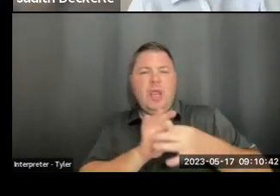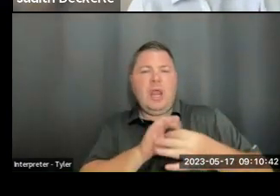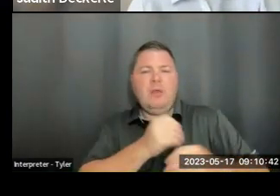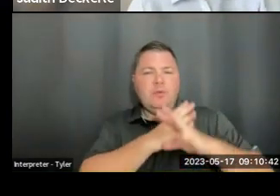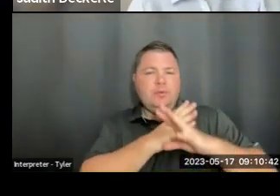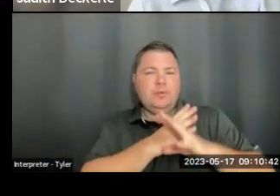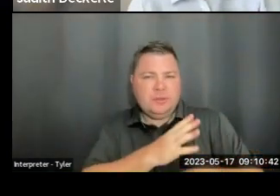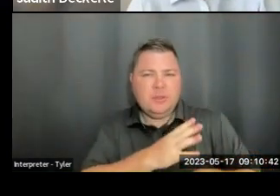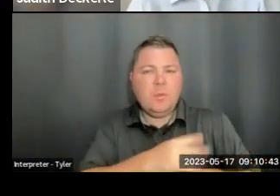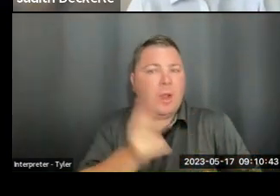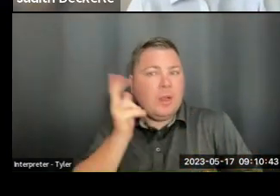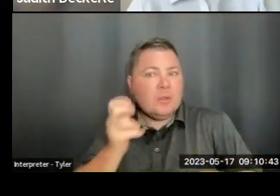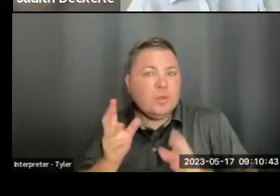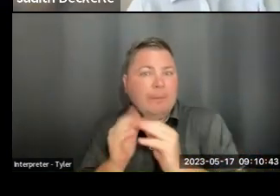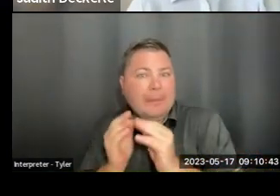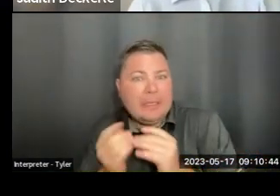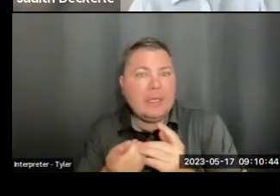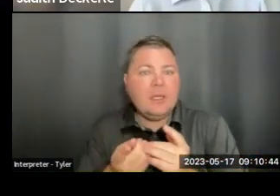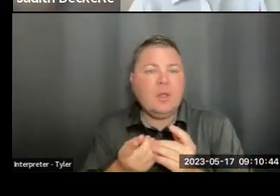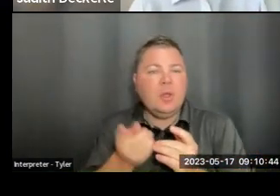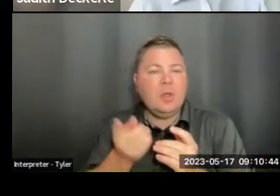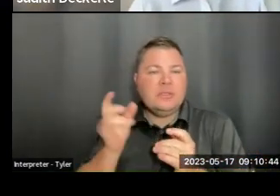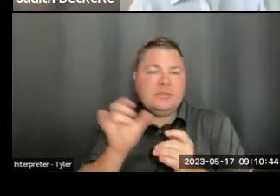a minute.